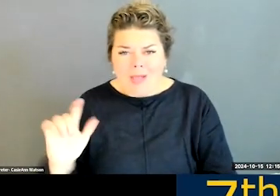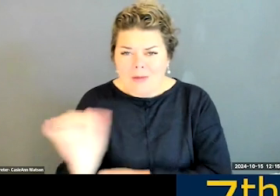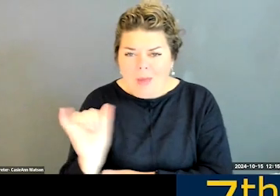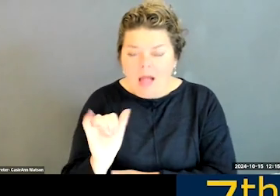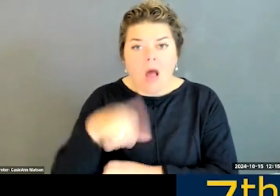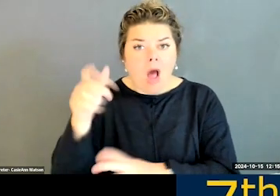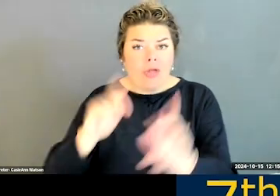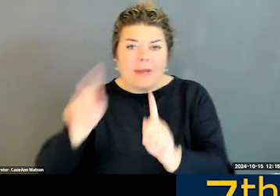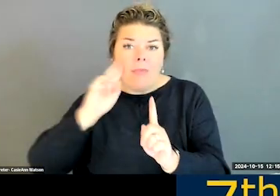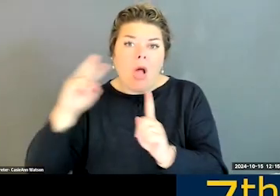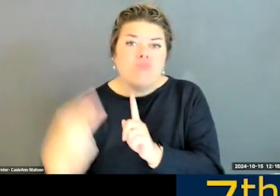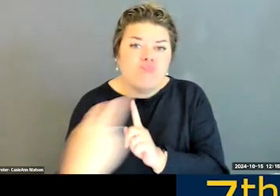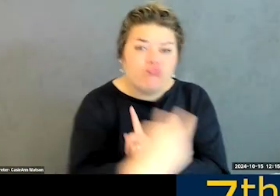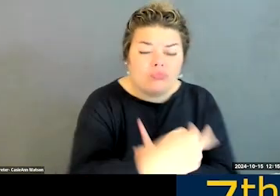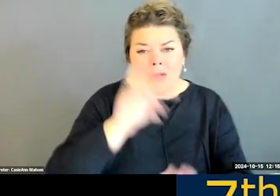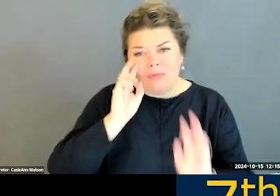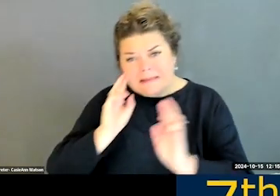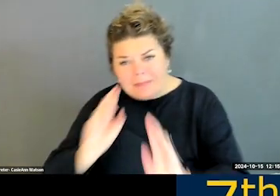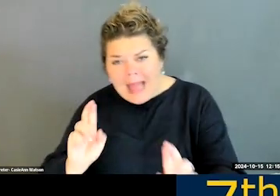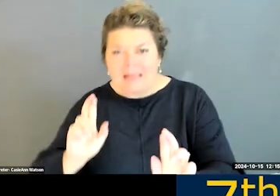show respect, be polite, and be sensible.